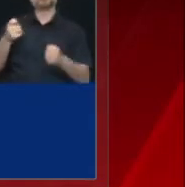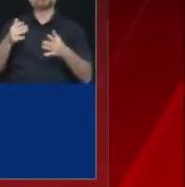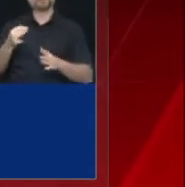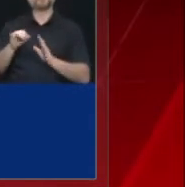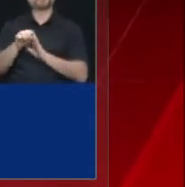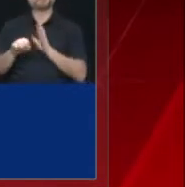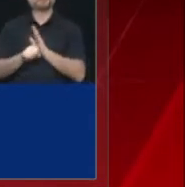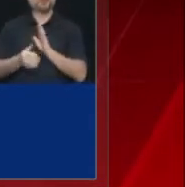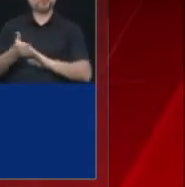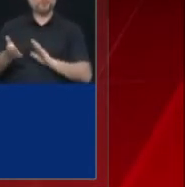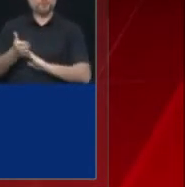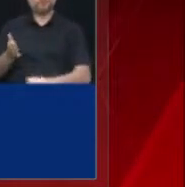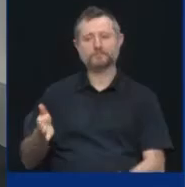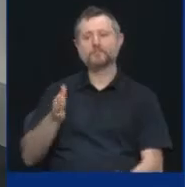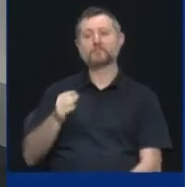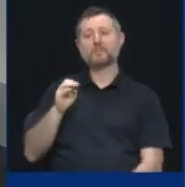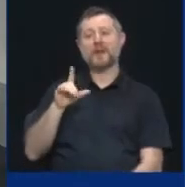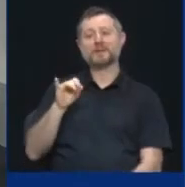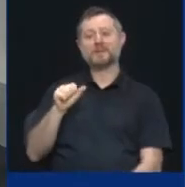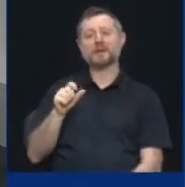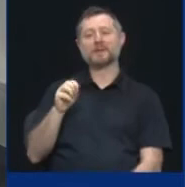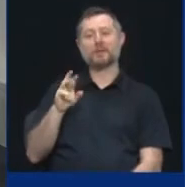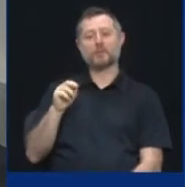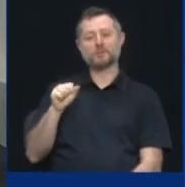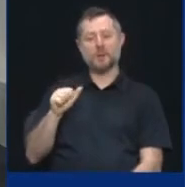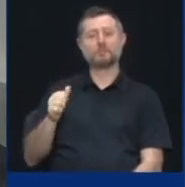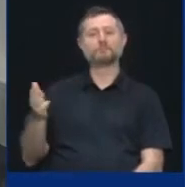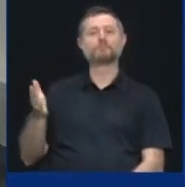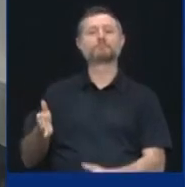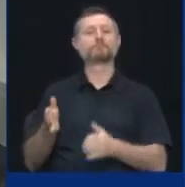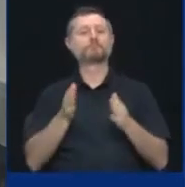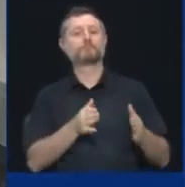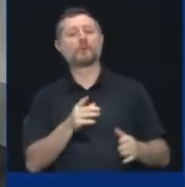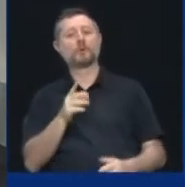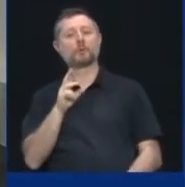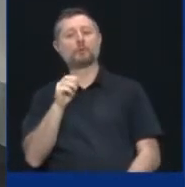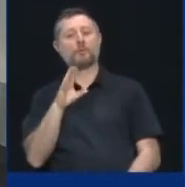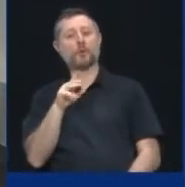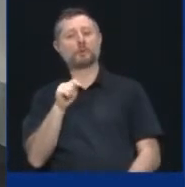AN UPDATE ON THE STATE PROGRESS DURING THE PANDEMIC.